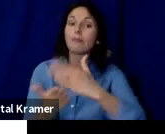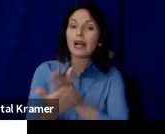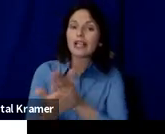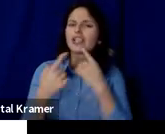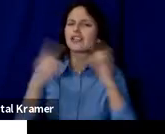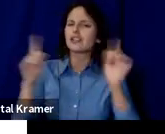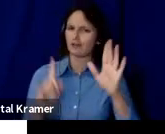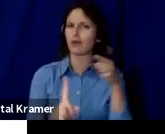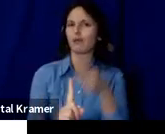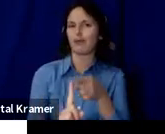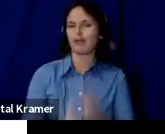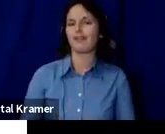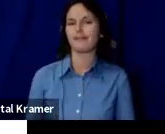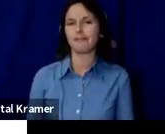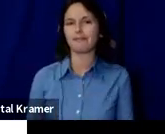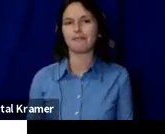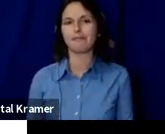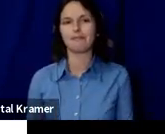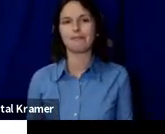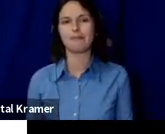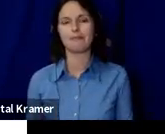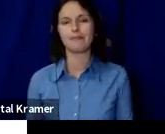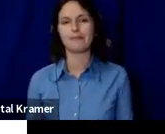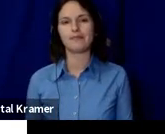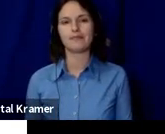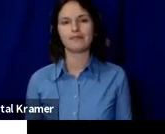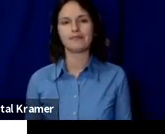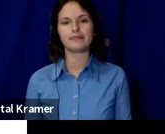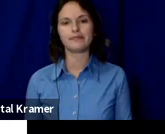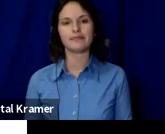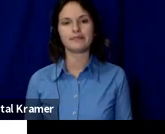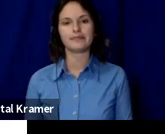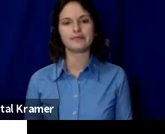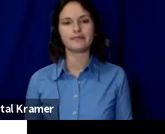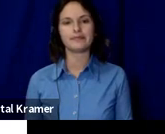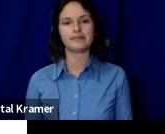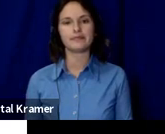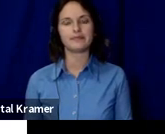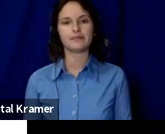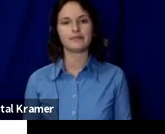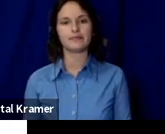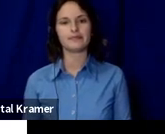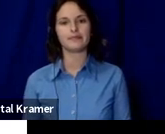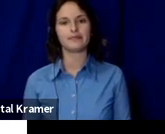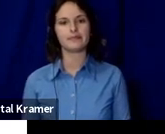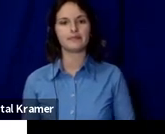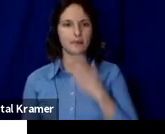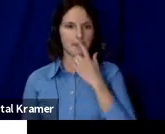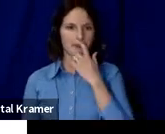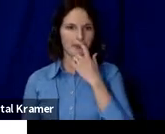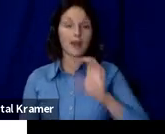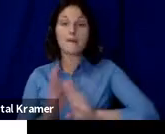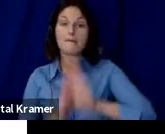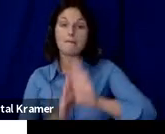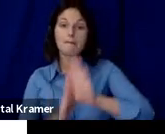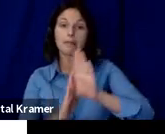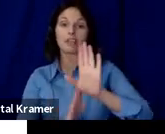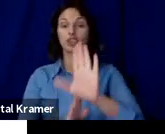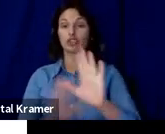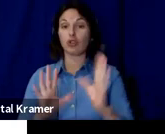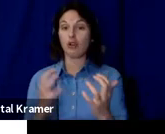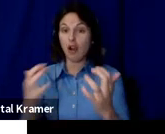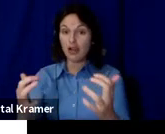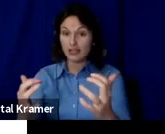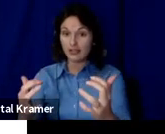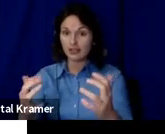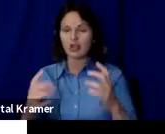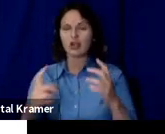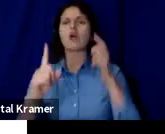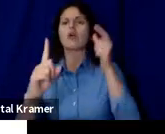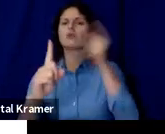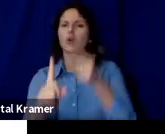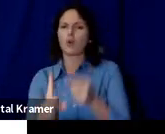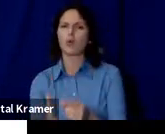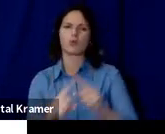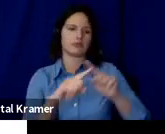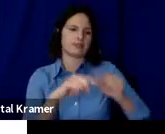In building your audience, goals should be based on the size of your network.